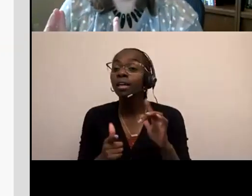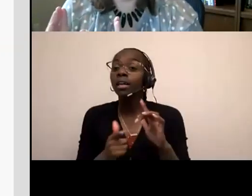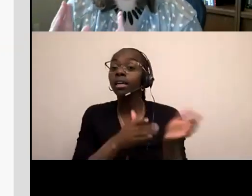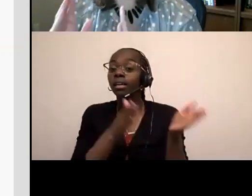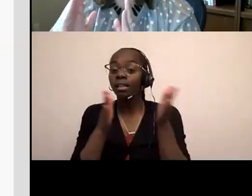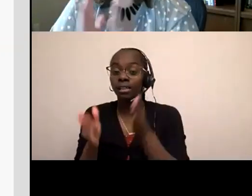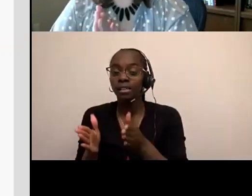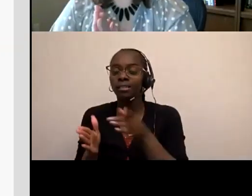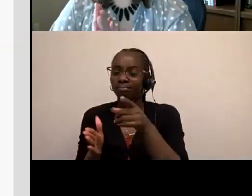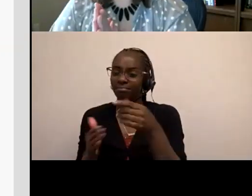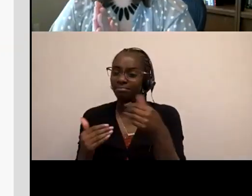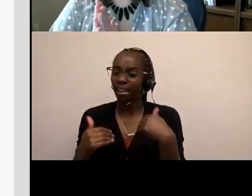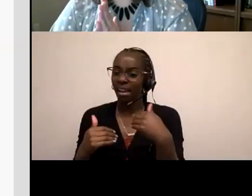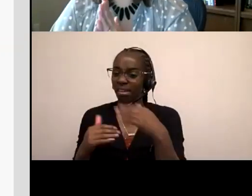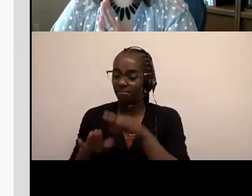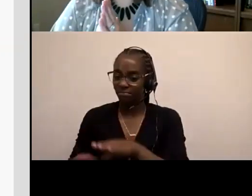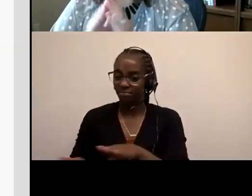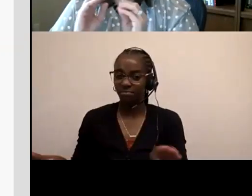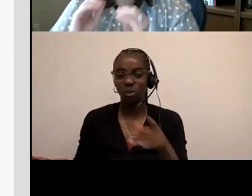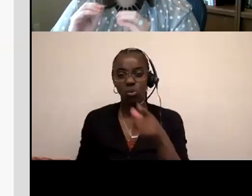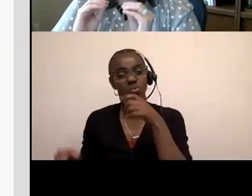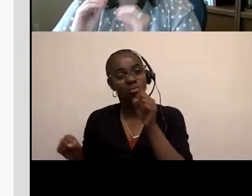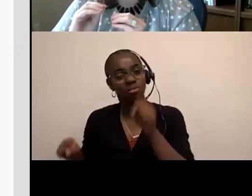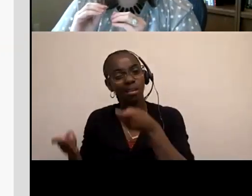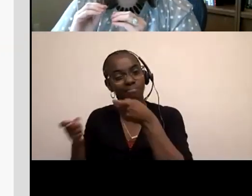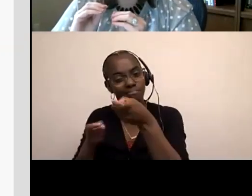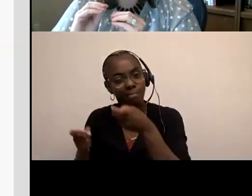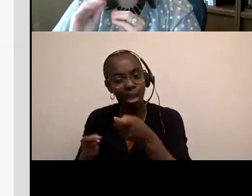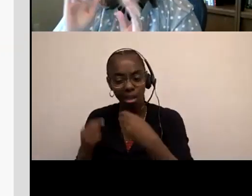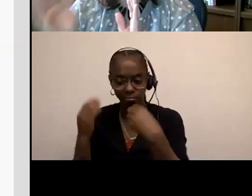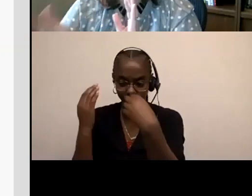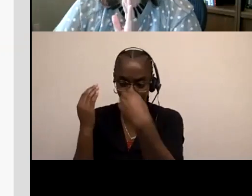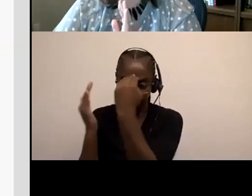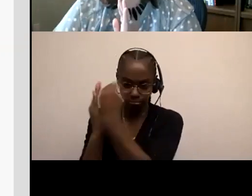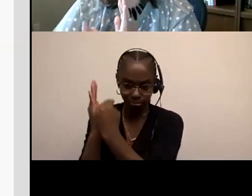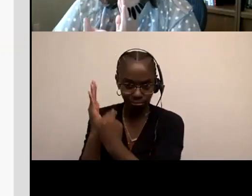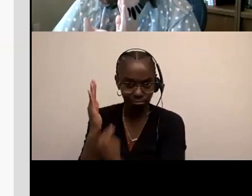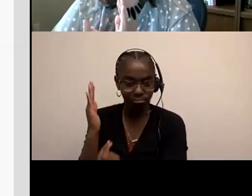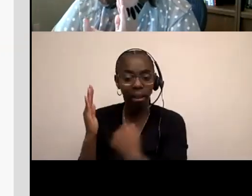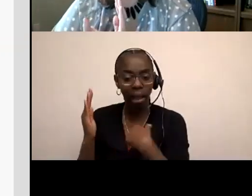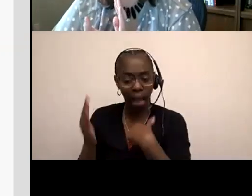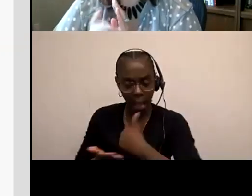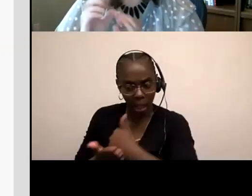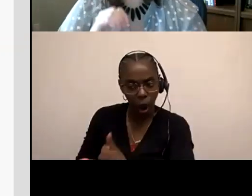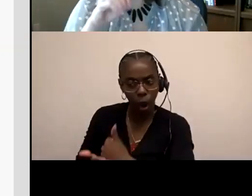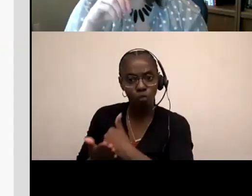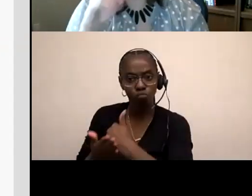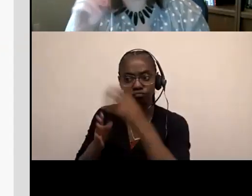KIDS WHO CAN MANAGE A LIST OF TO DOS THAT I HELP THEM CREATE THAT I NEED TO CHECK IN